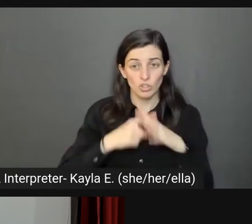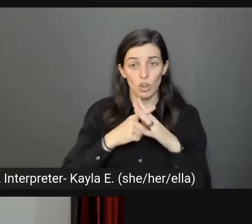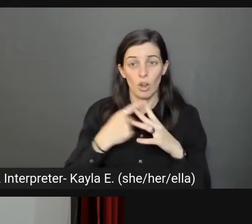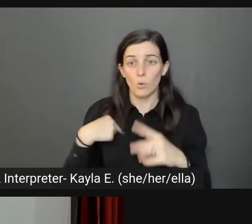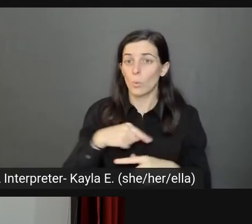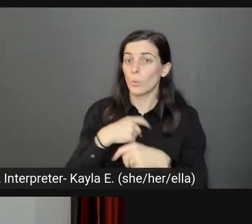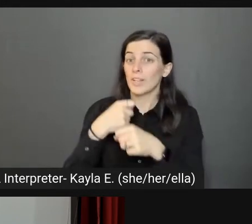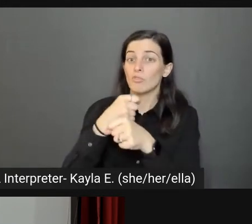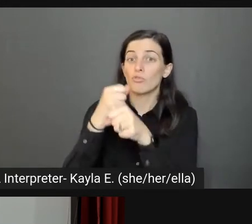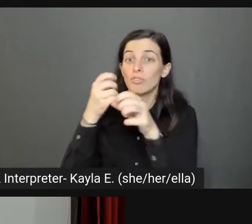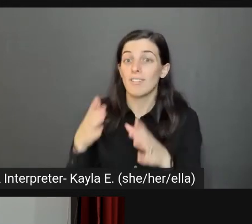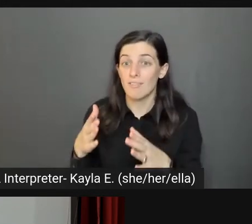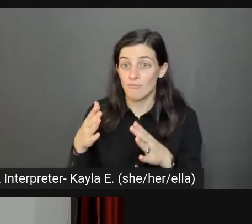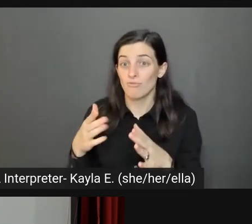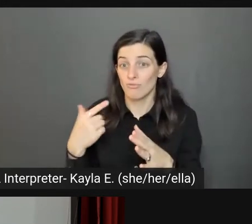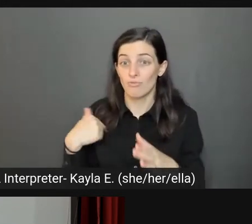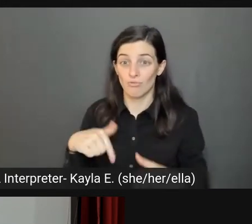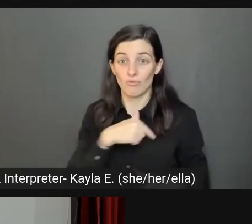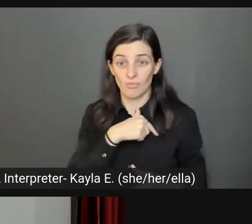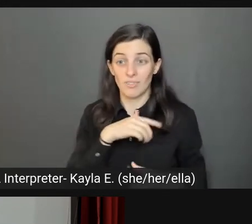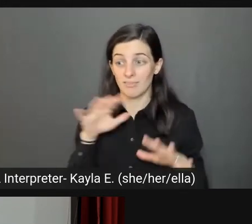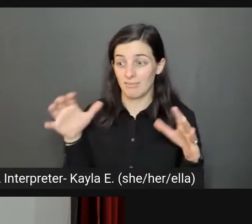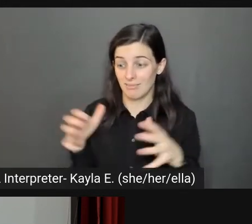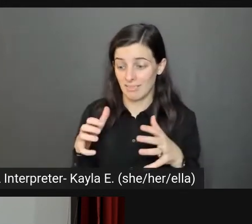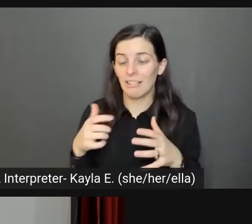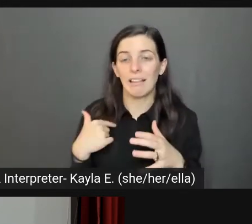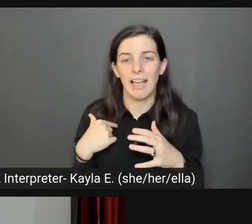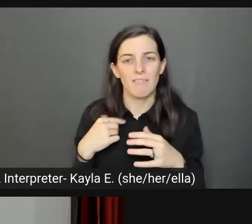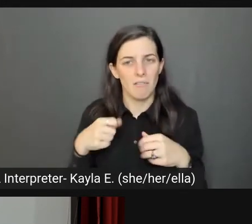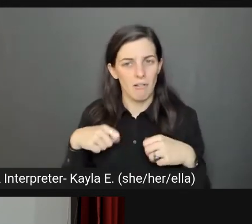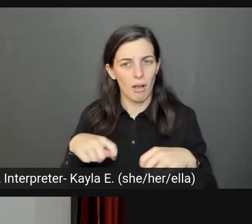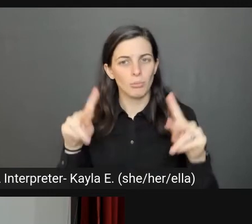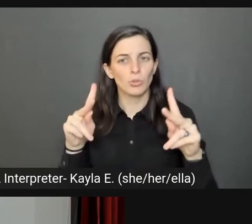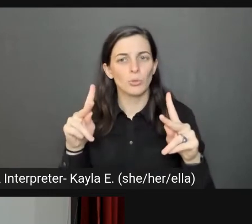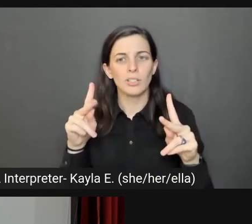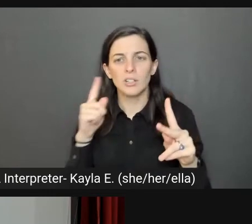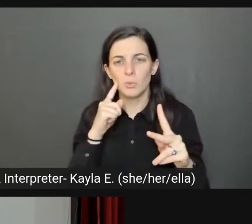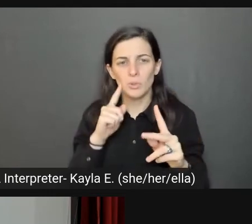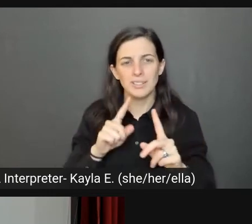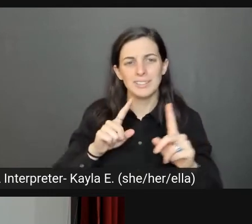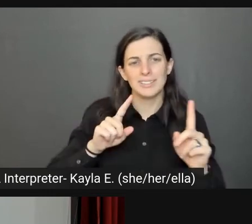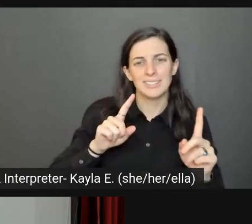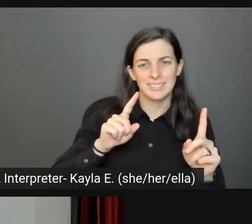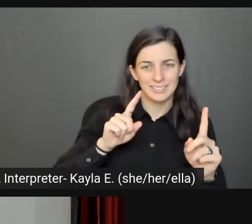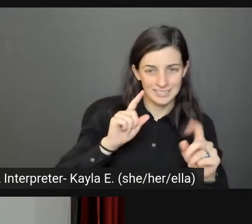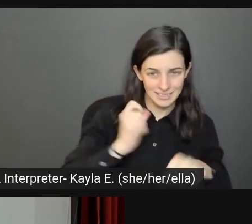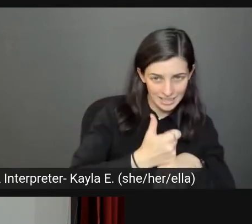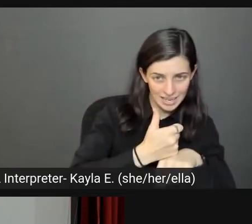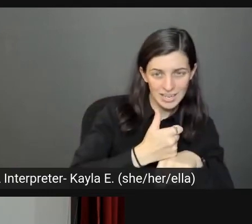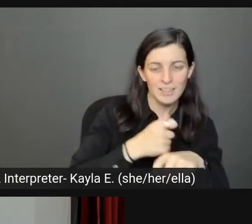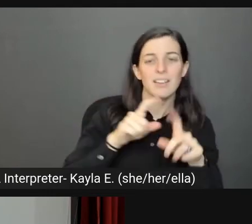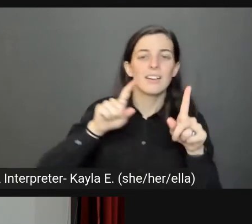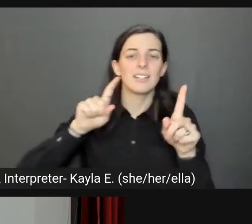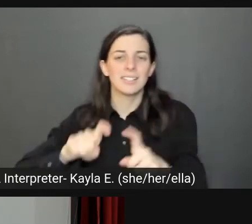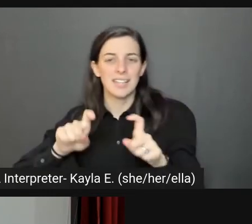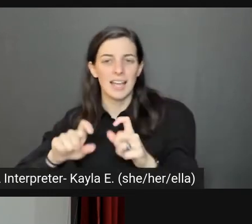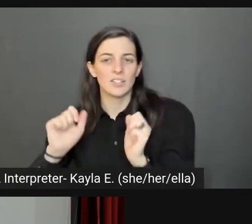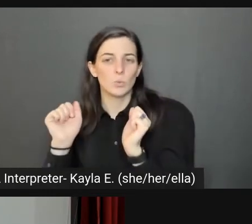then the creators will have the opportunity to assess what SenseIT has implemented. It's something that you can continuously test.